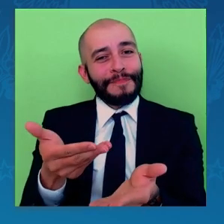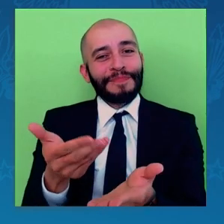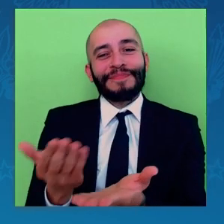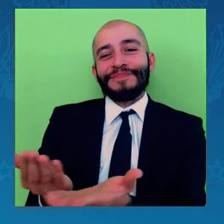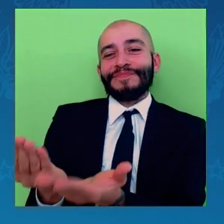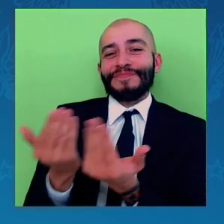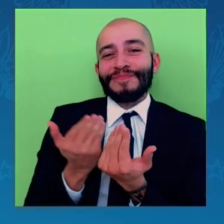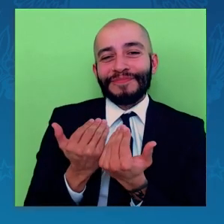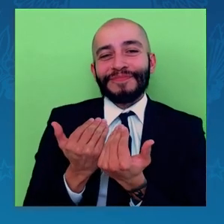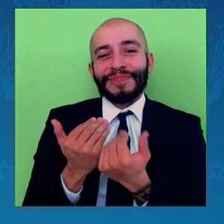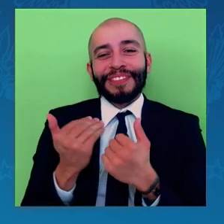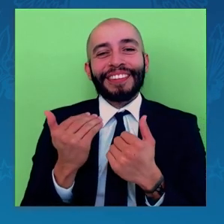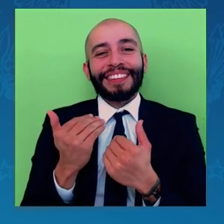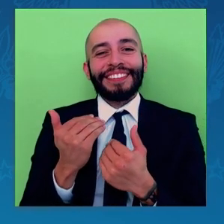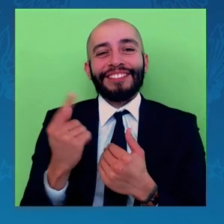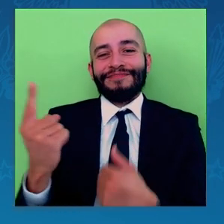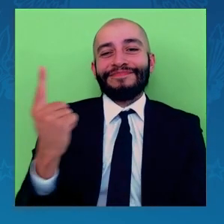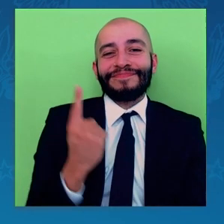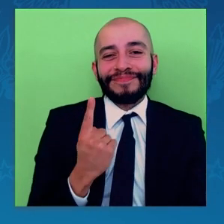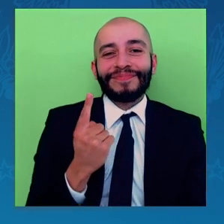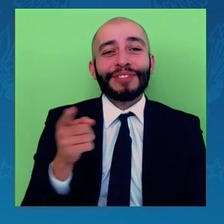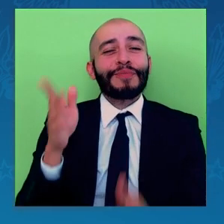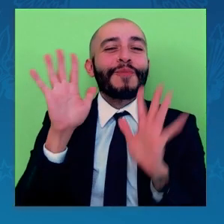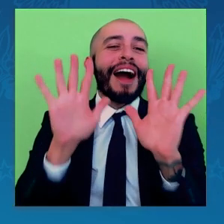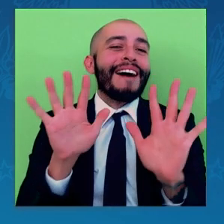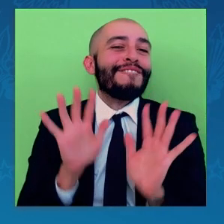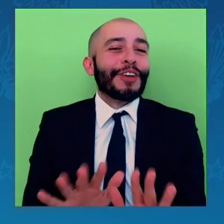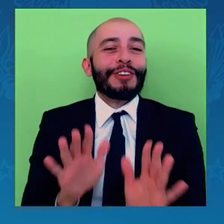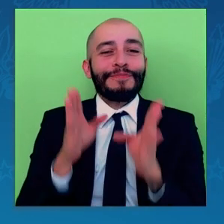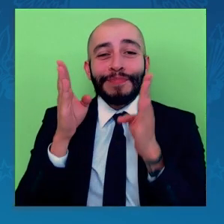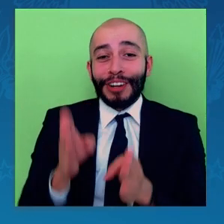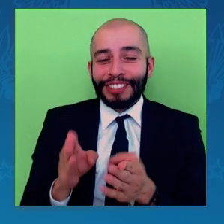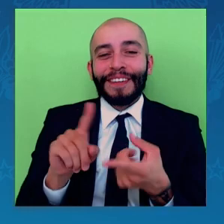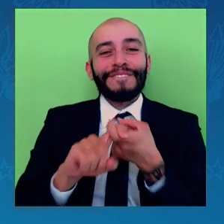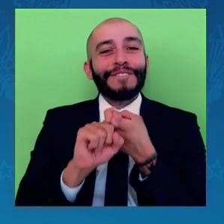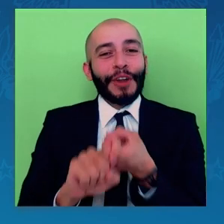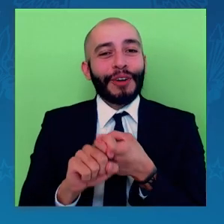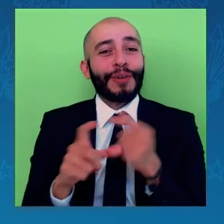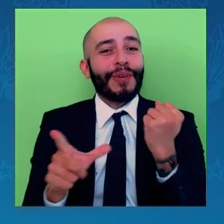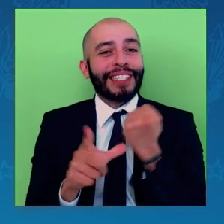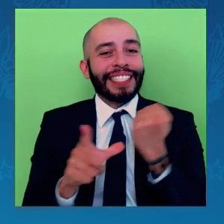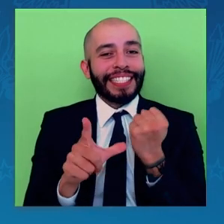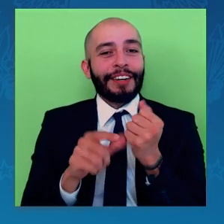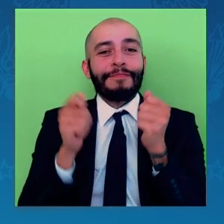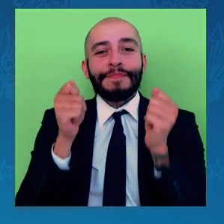Howard, associate administrator for health workforce at the Health Resources and Services Administration